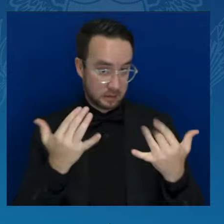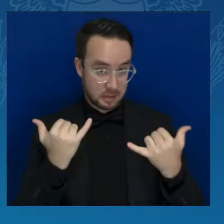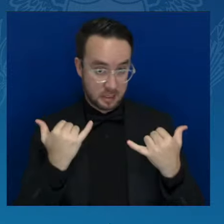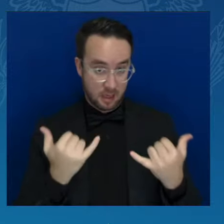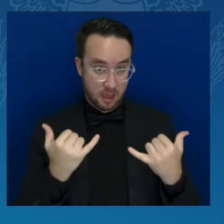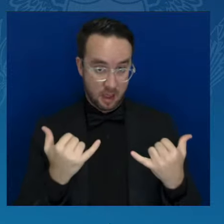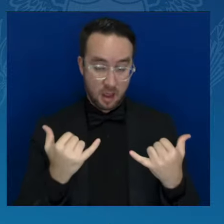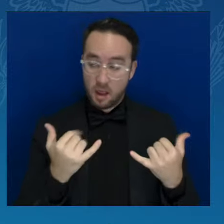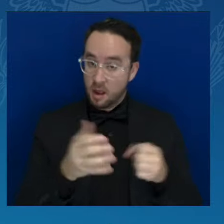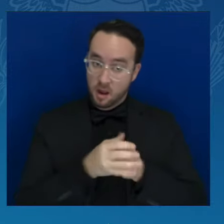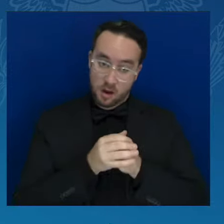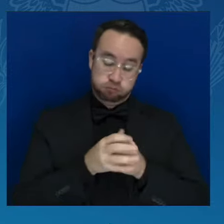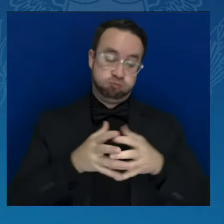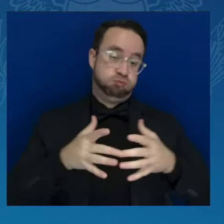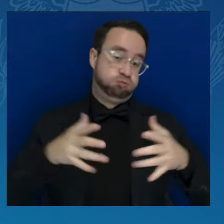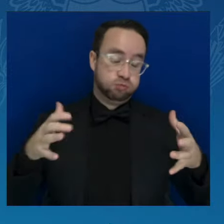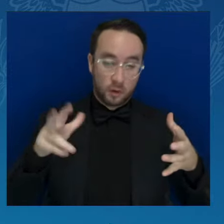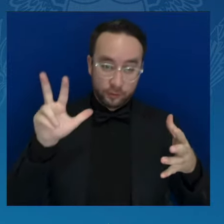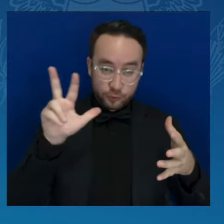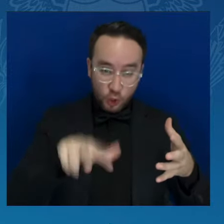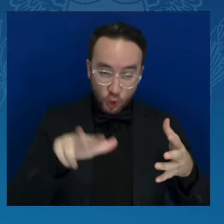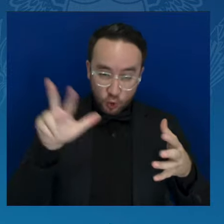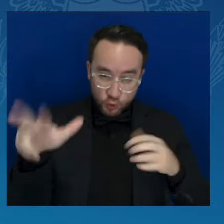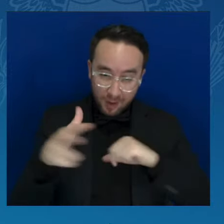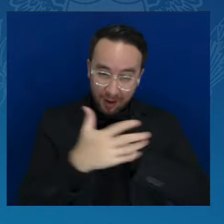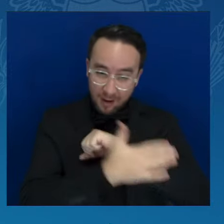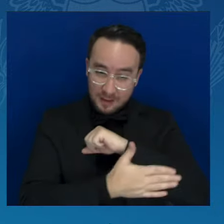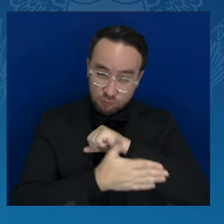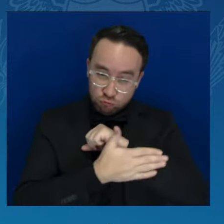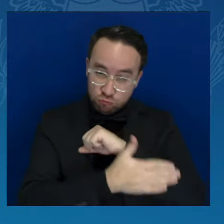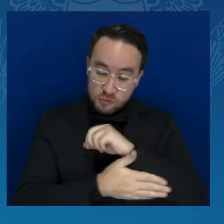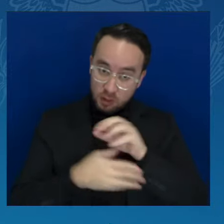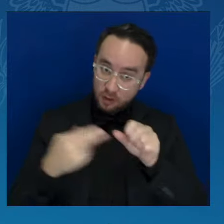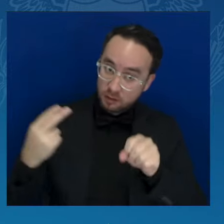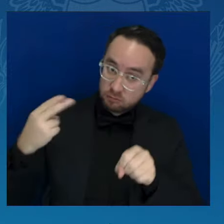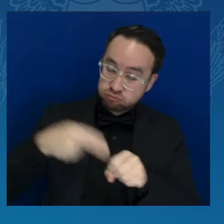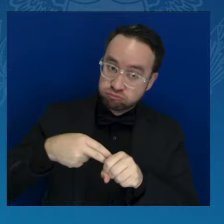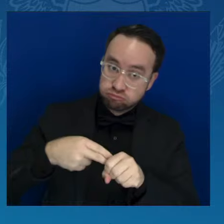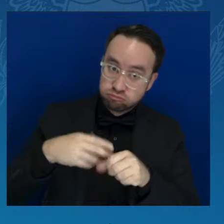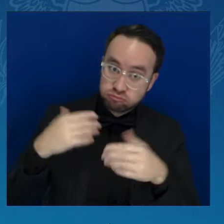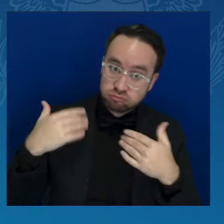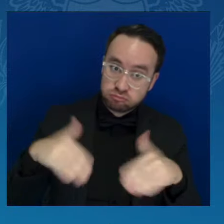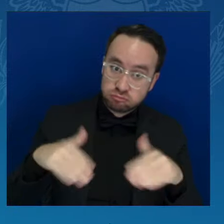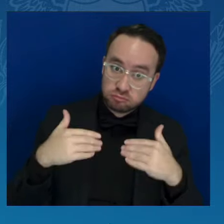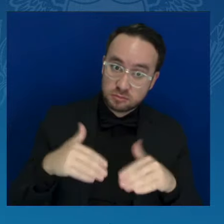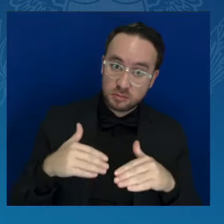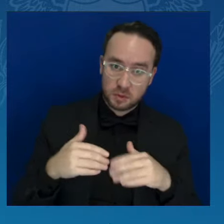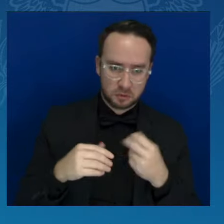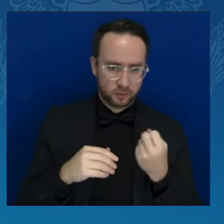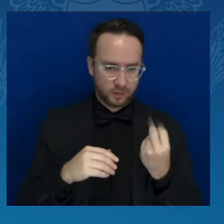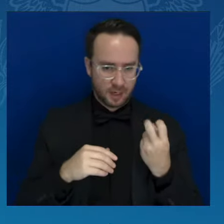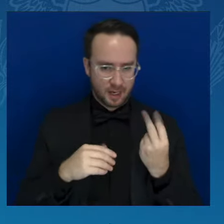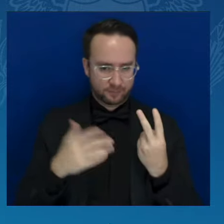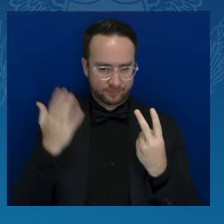joining just over the past year, including Angola, which joined us earlier this month. To the ambassadors here with us today